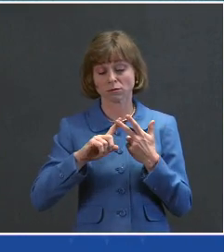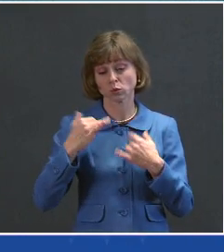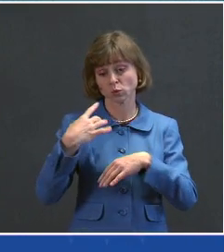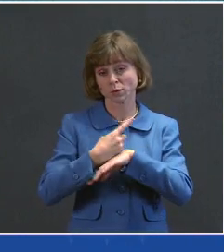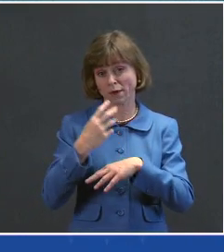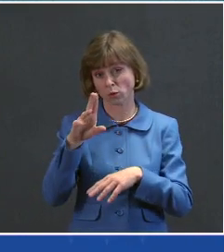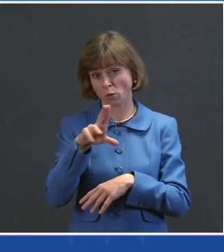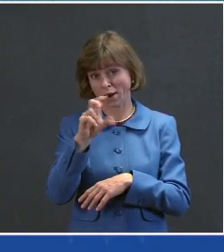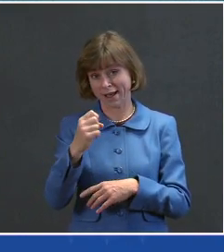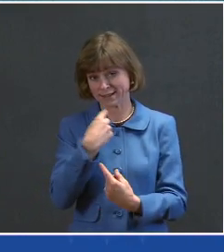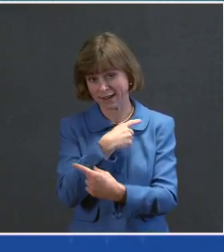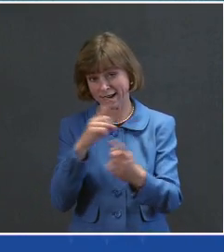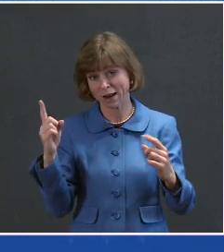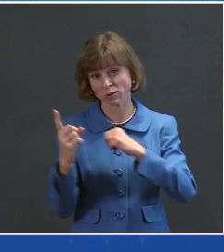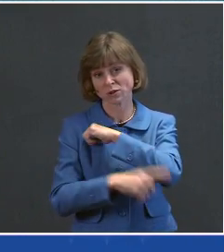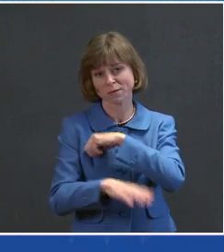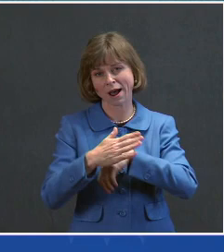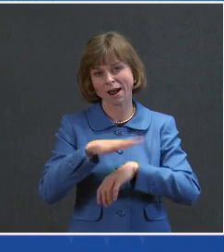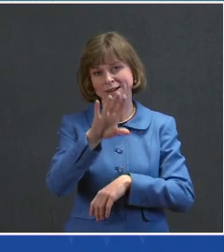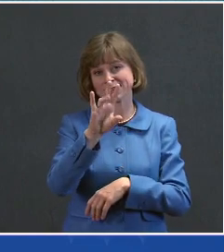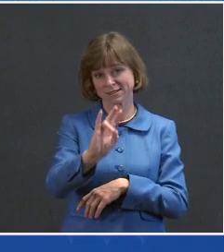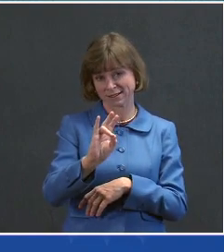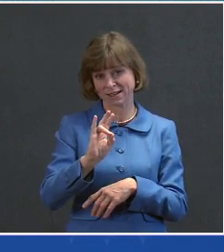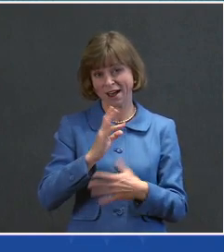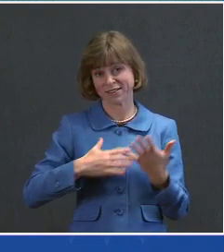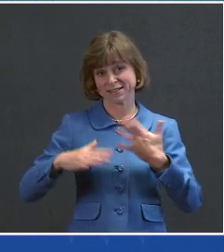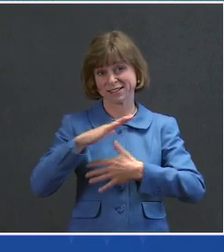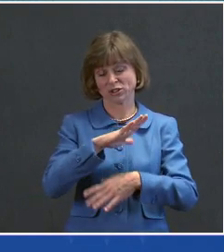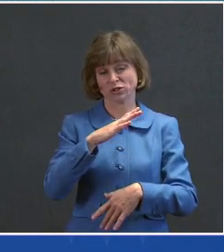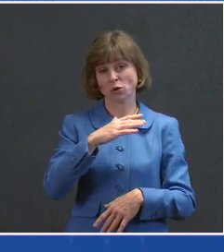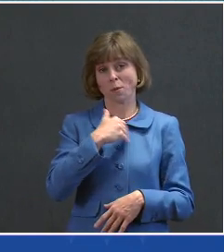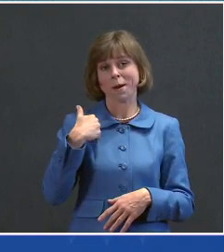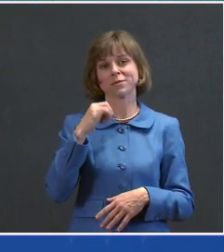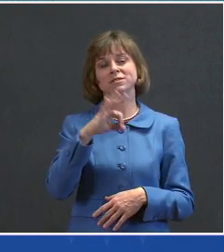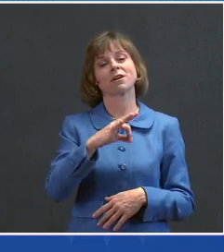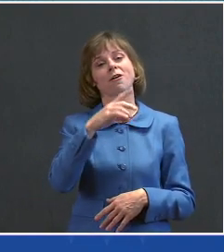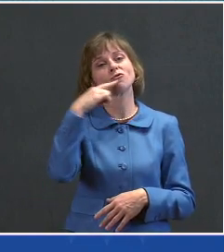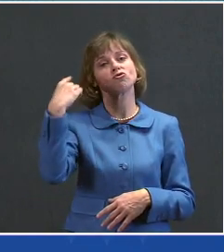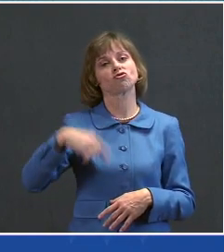on seven senior members of the Russian government, an expansion of sanctions under the Chemical